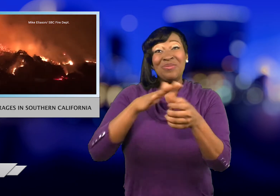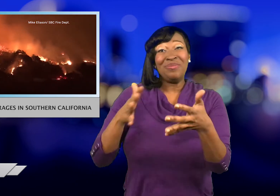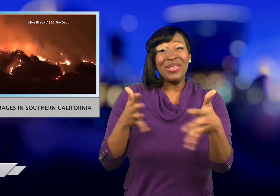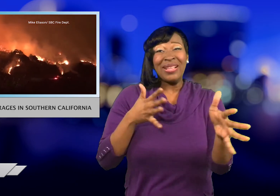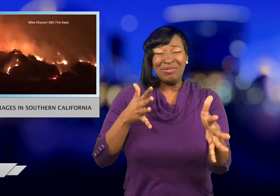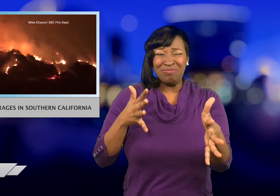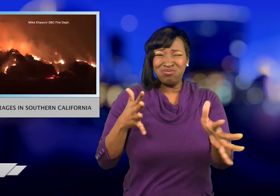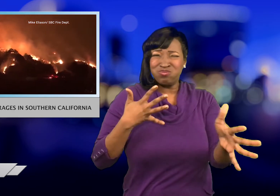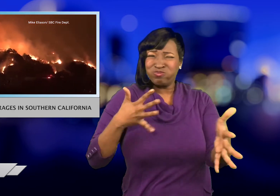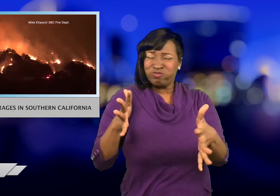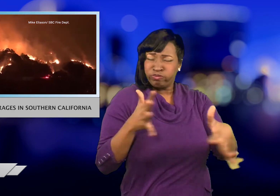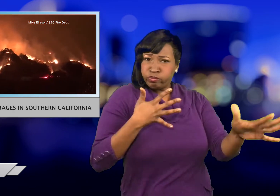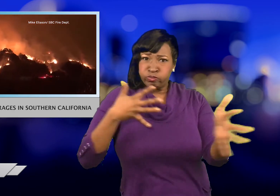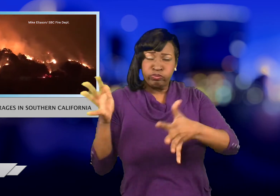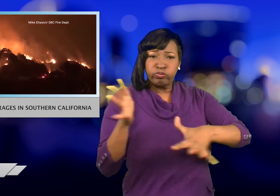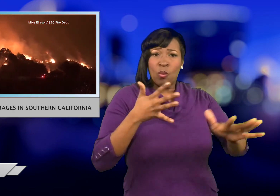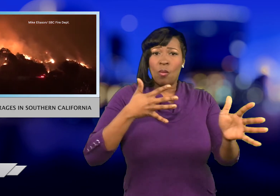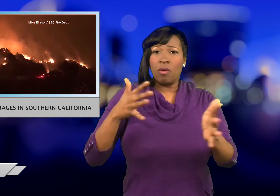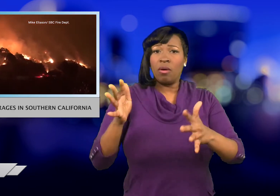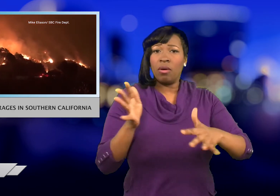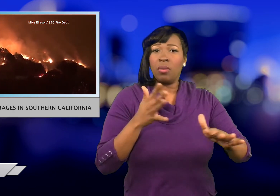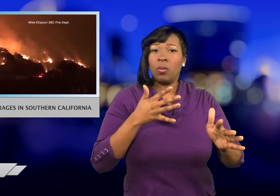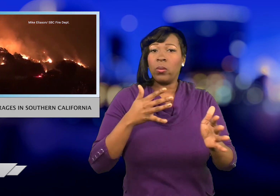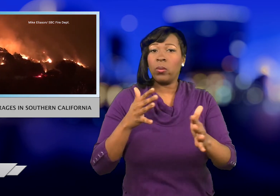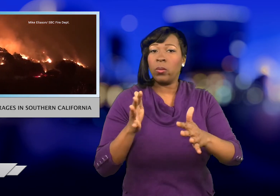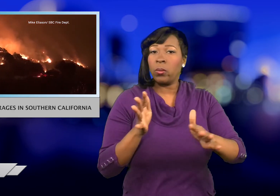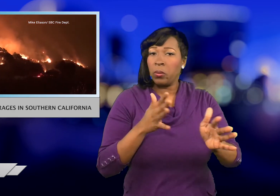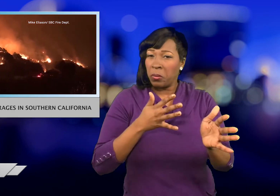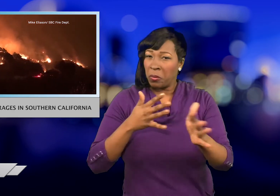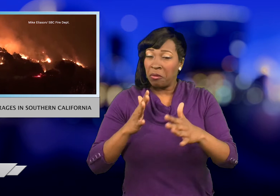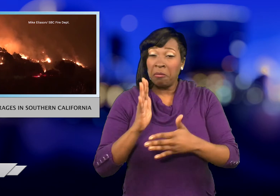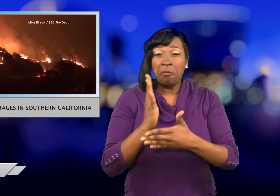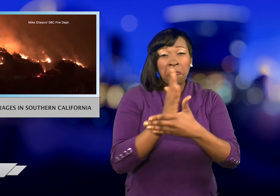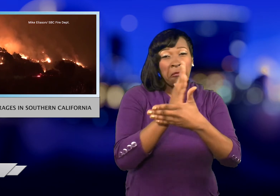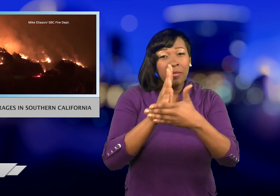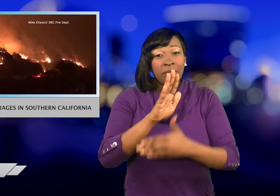It's a hopeful sign that crews are making headway as winds in the area decreased to